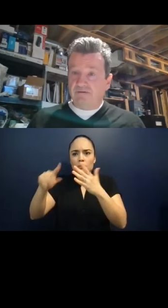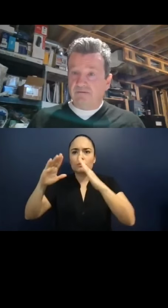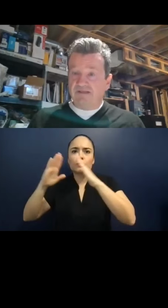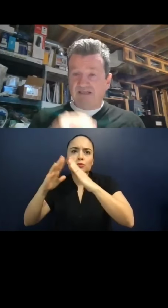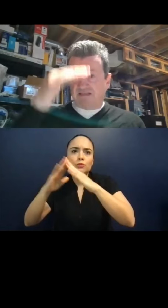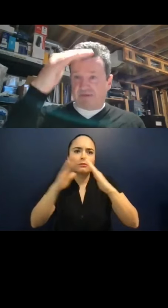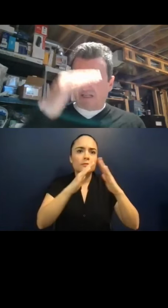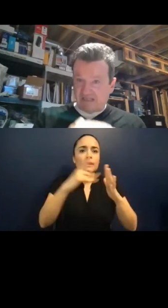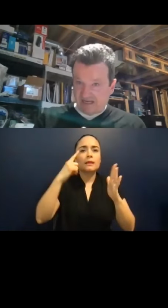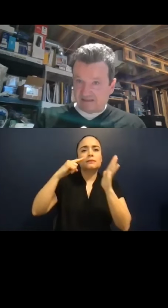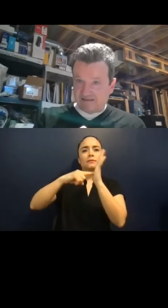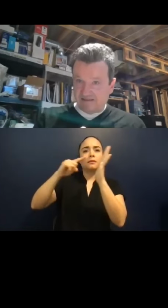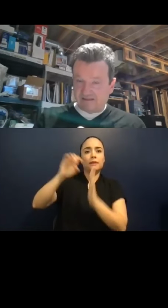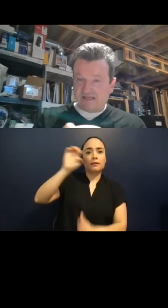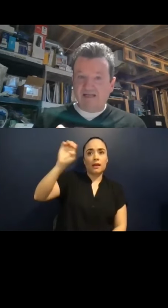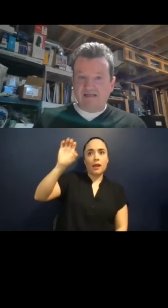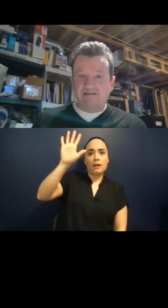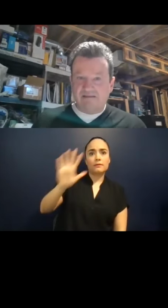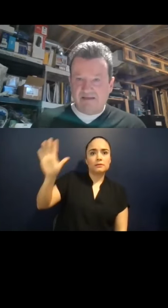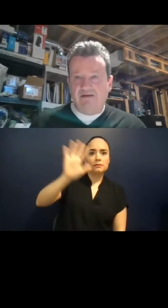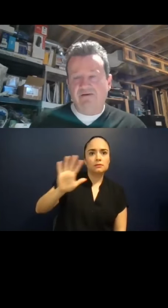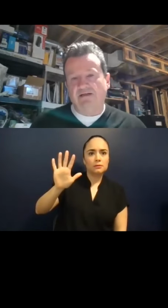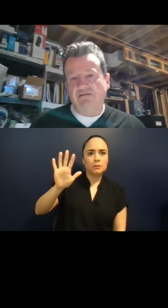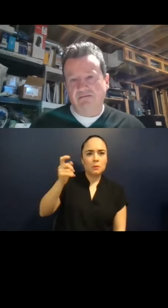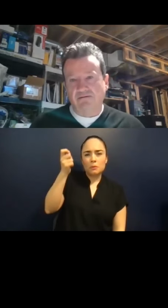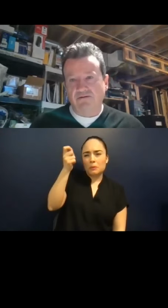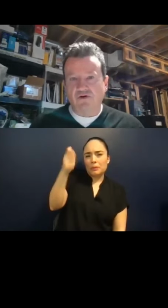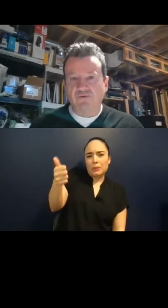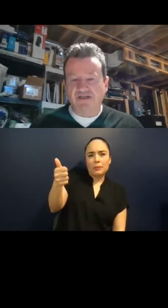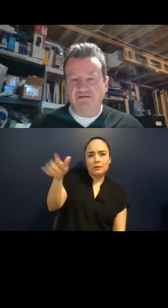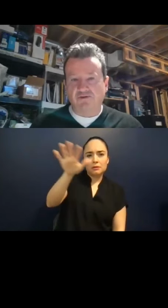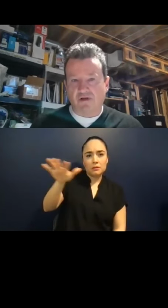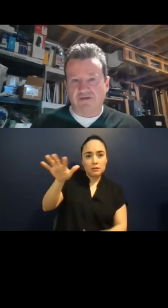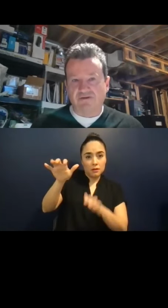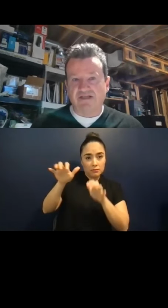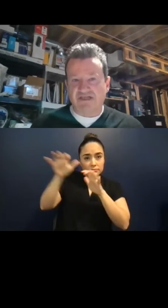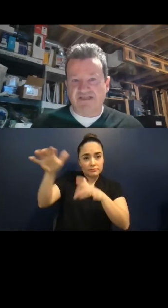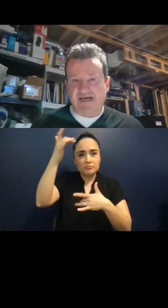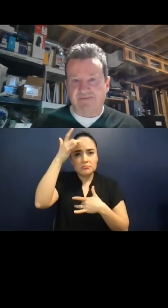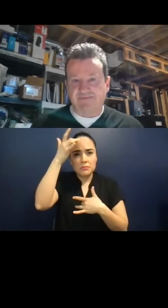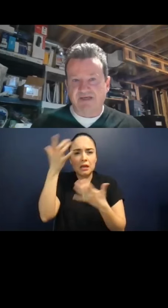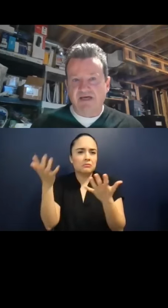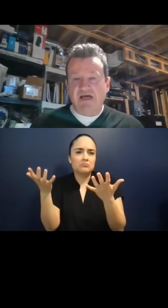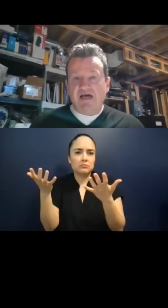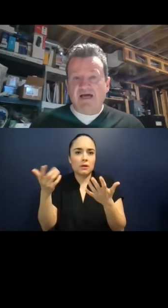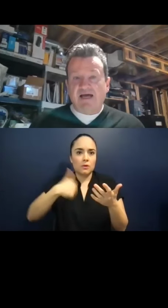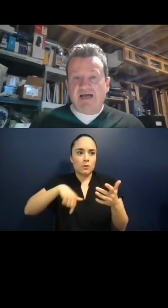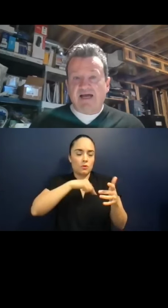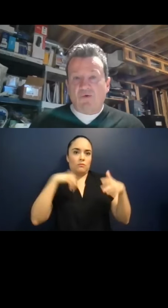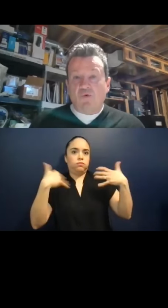That will look different depending on where you live. Population-based analysis looks at what is the risk of exposure.